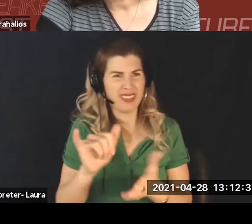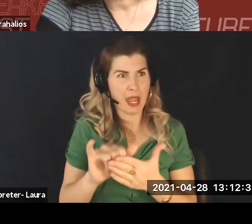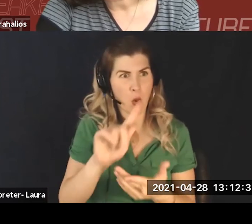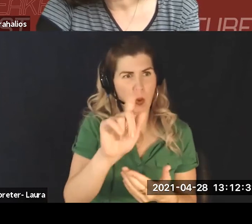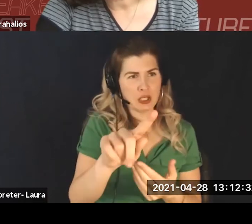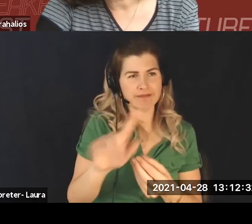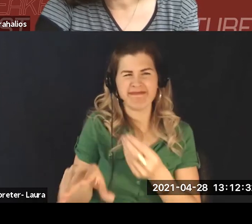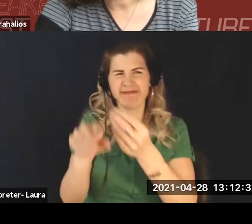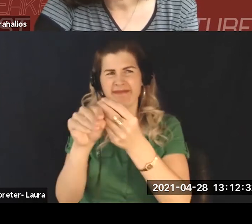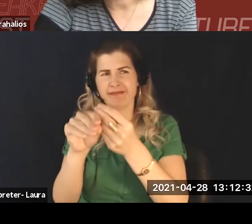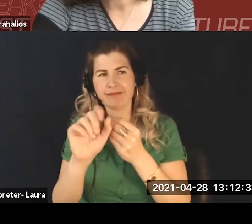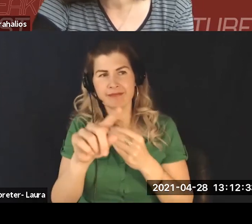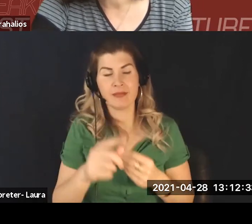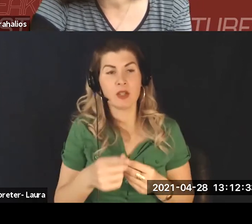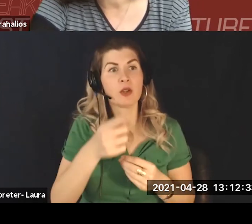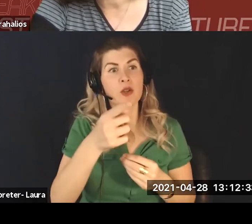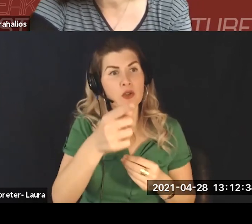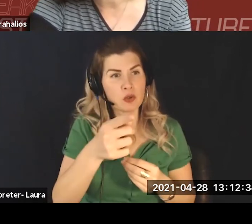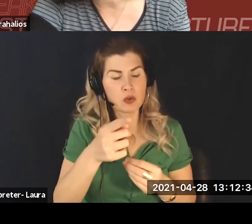I'm gonna follow up with a part two to that question.